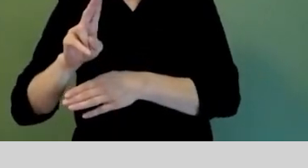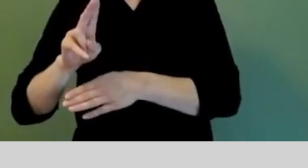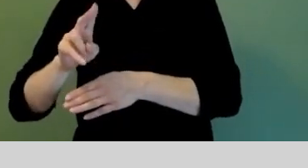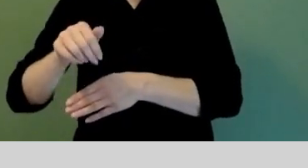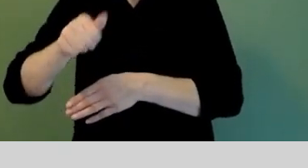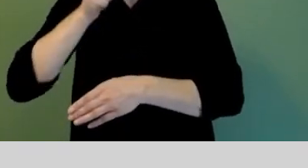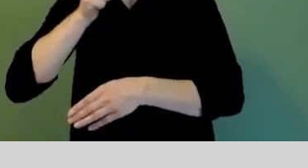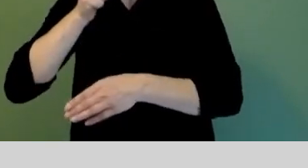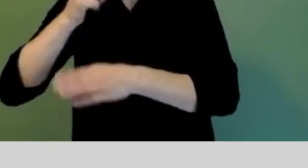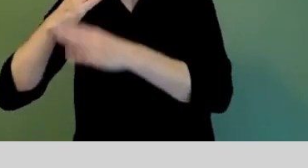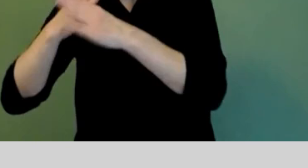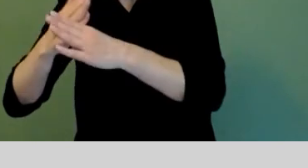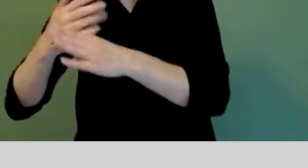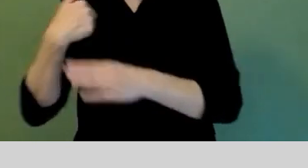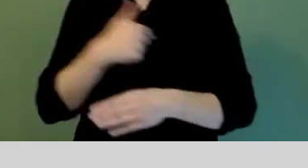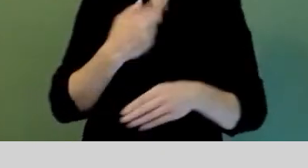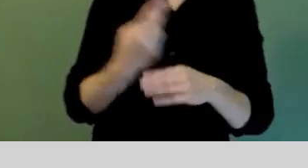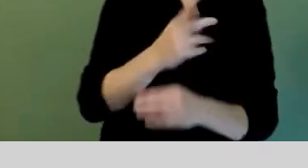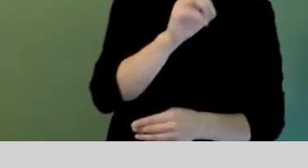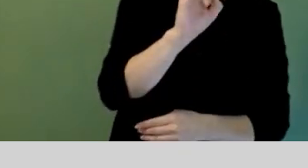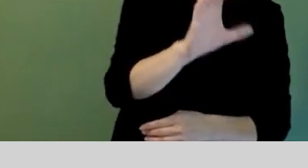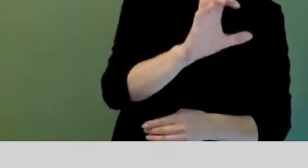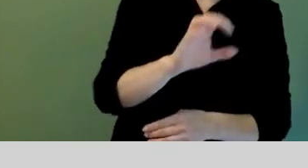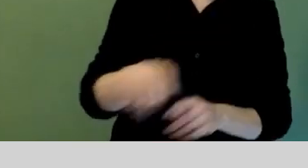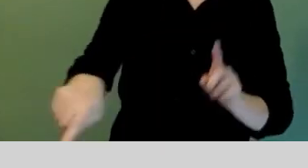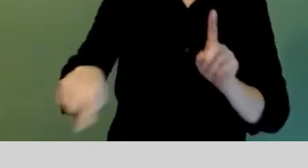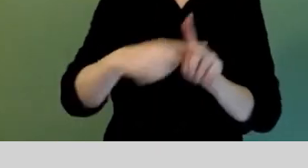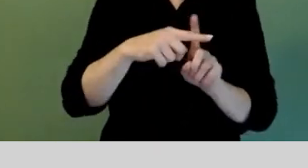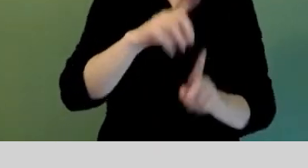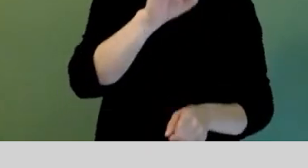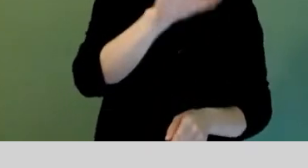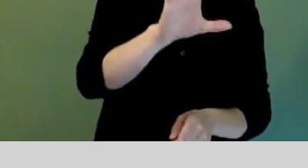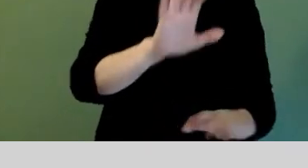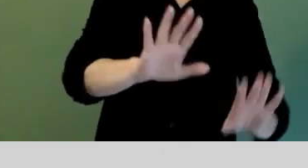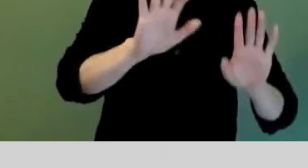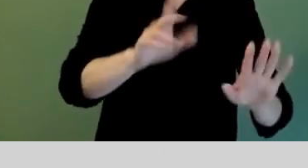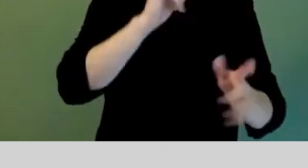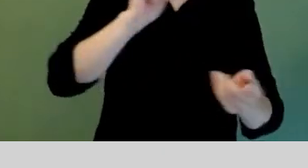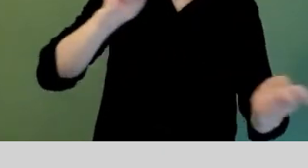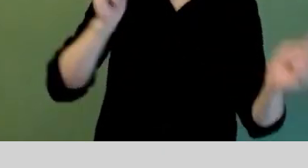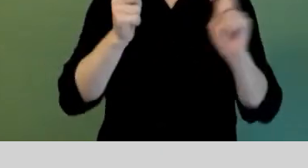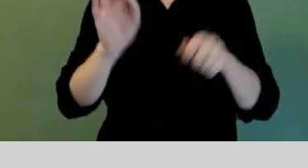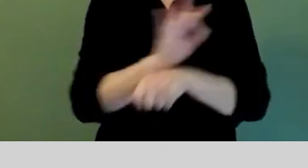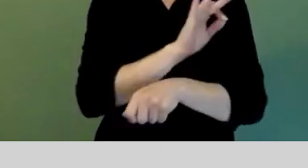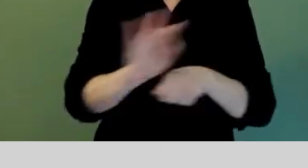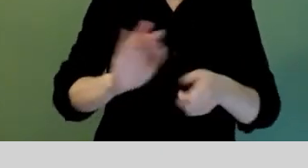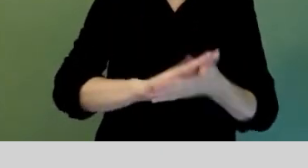We also saw the idea that decorators are great for transforming functions into the data they produce which is useful